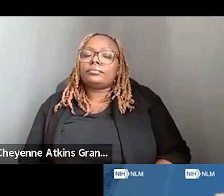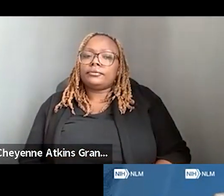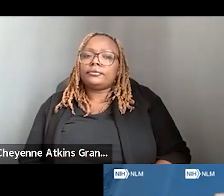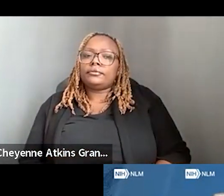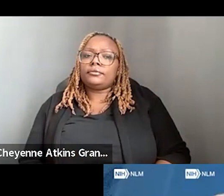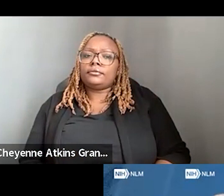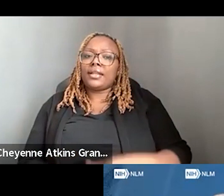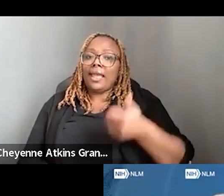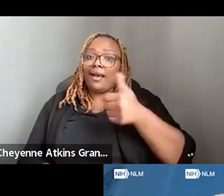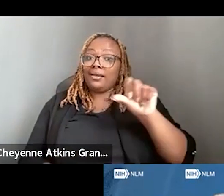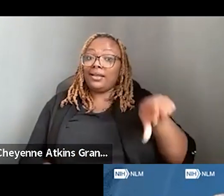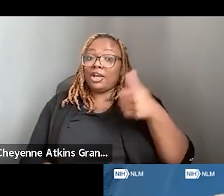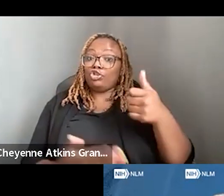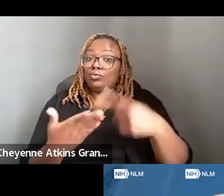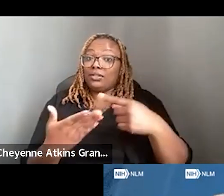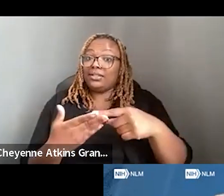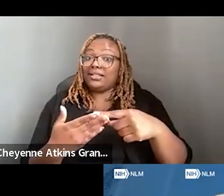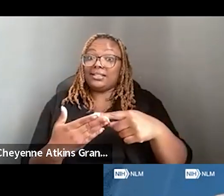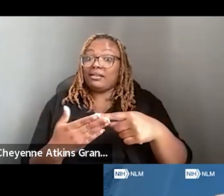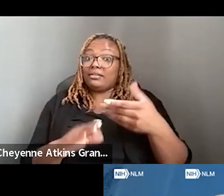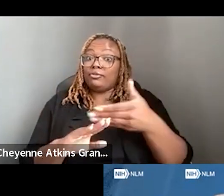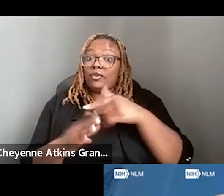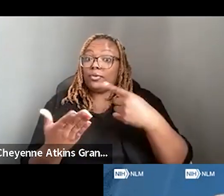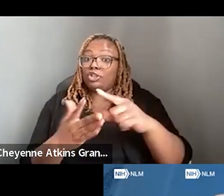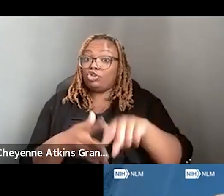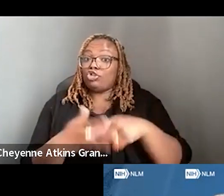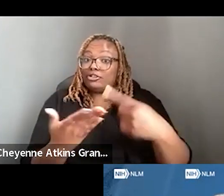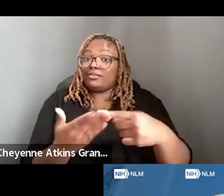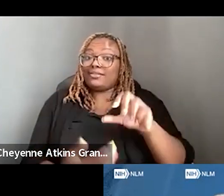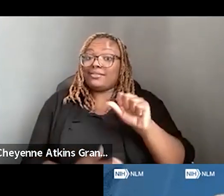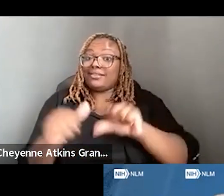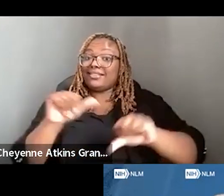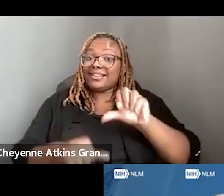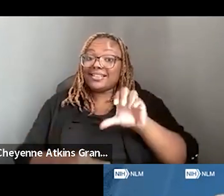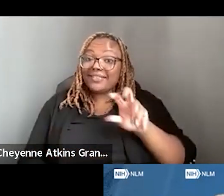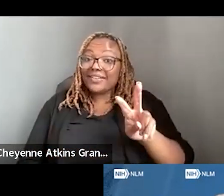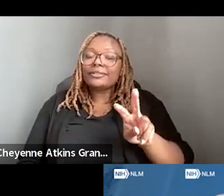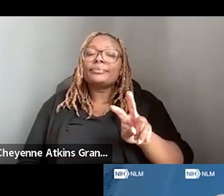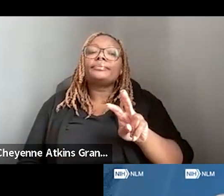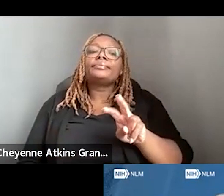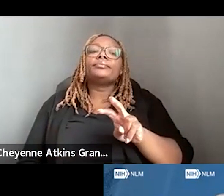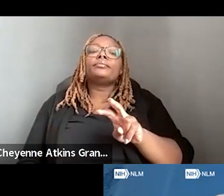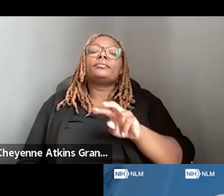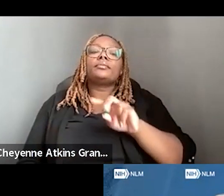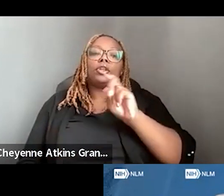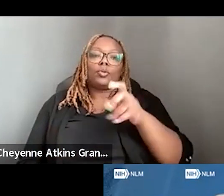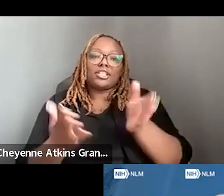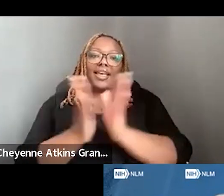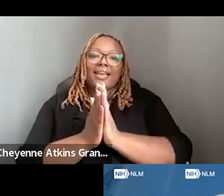move on to SciENcv, by all means, please do that. But the -- the -- the question that I have is asking about the difference between Grants.gov